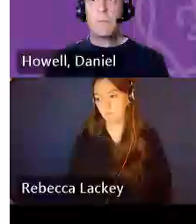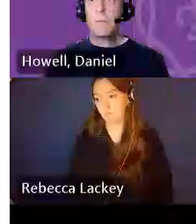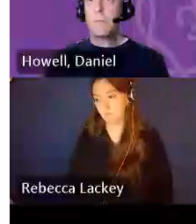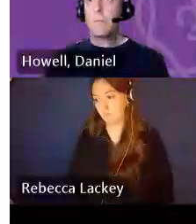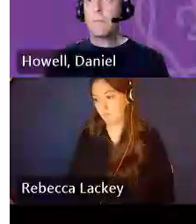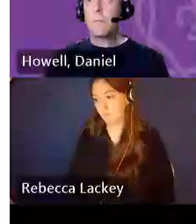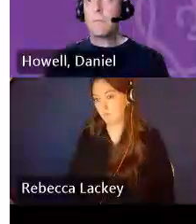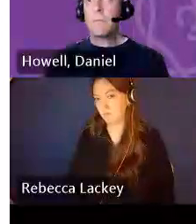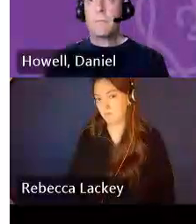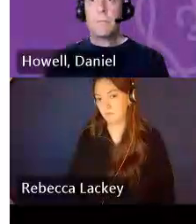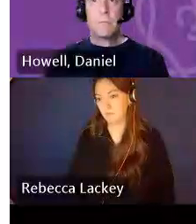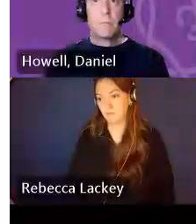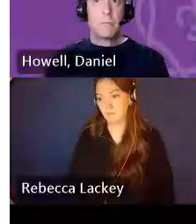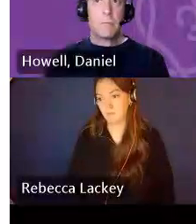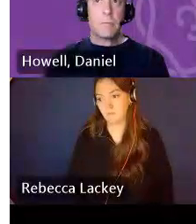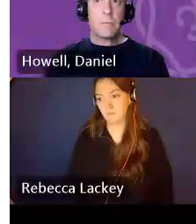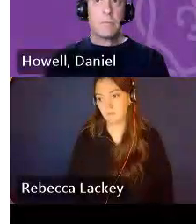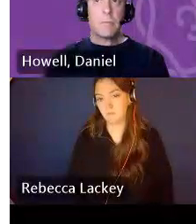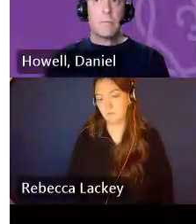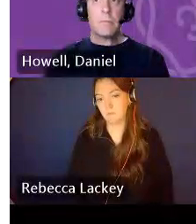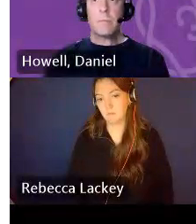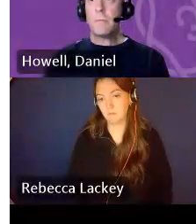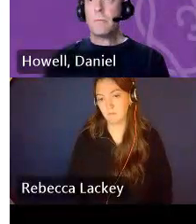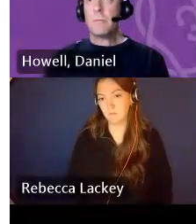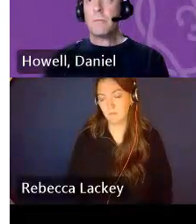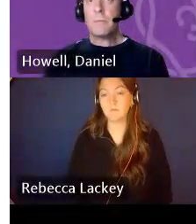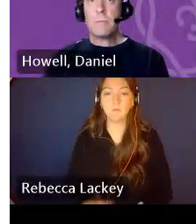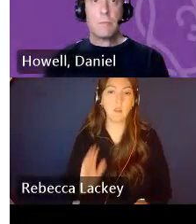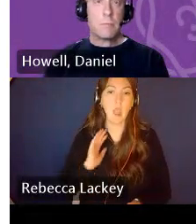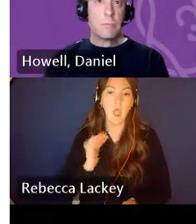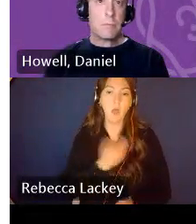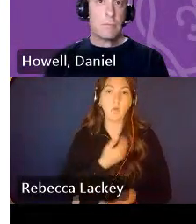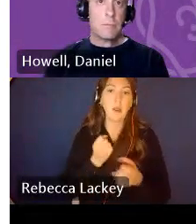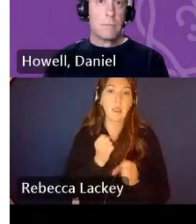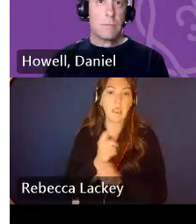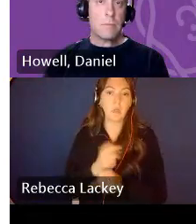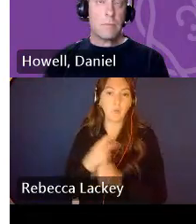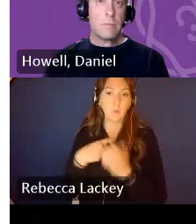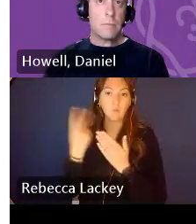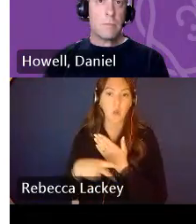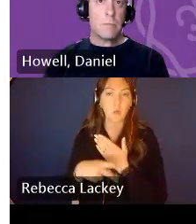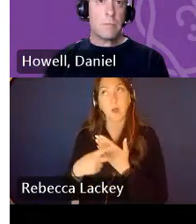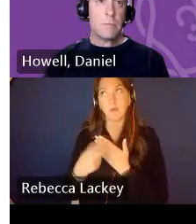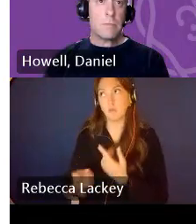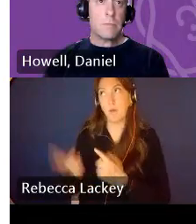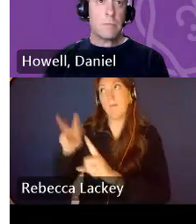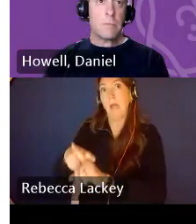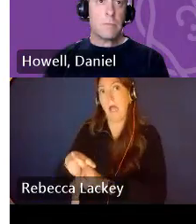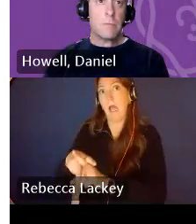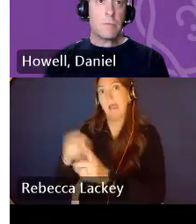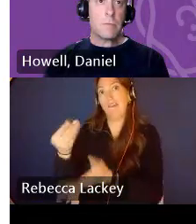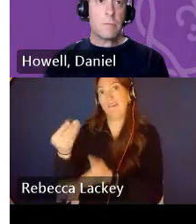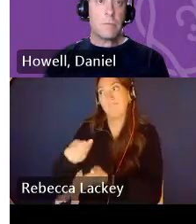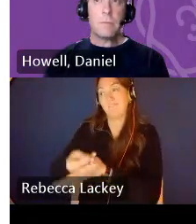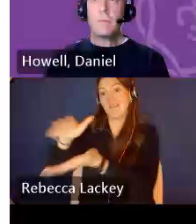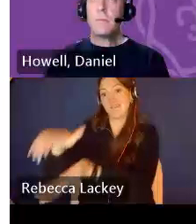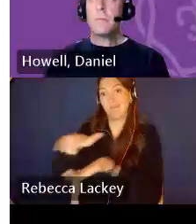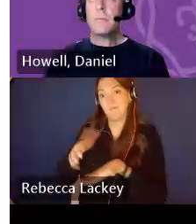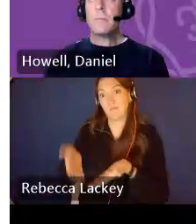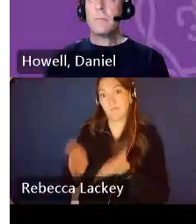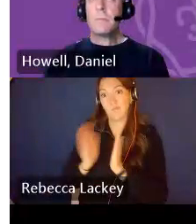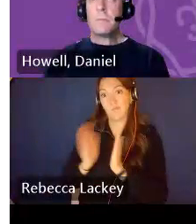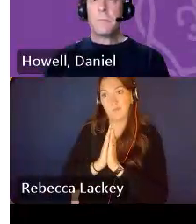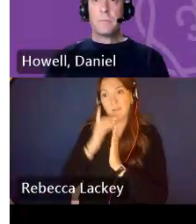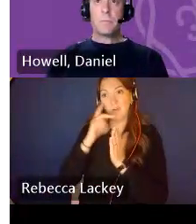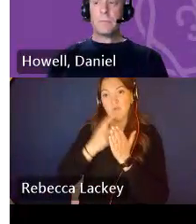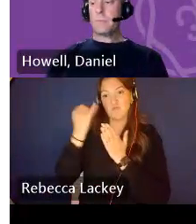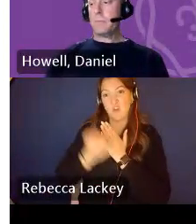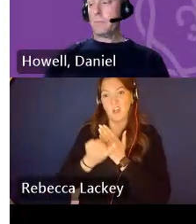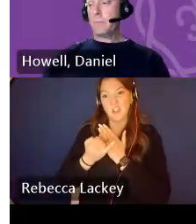we we do have a annual program where we apply for funding for project repairs